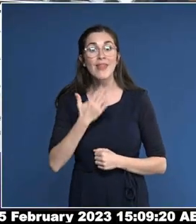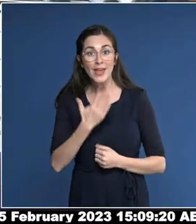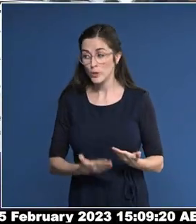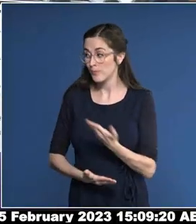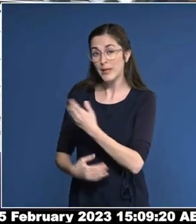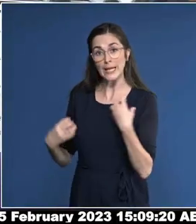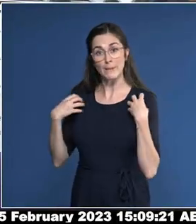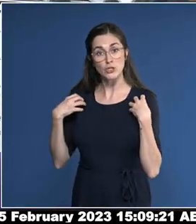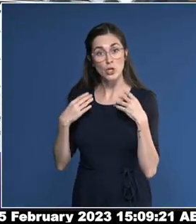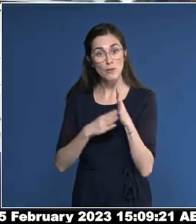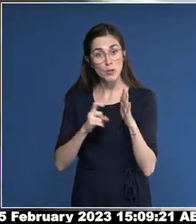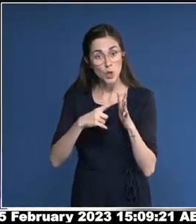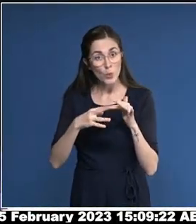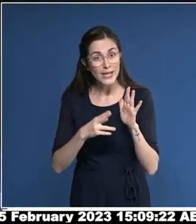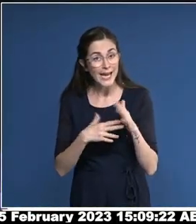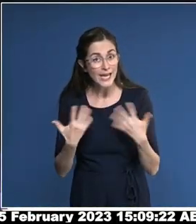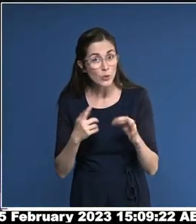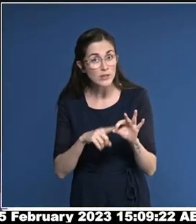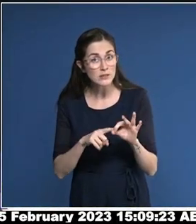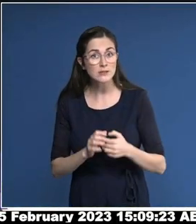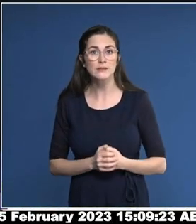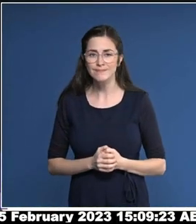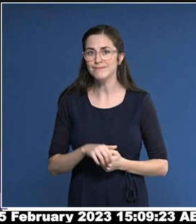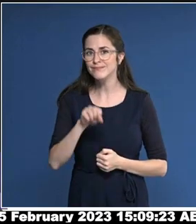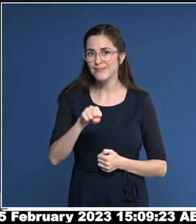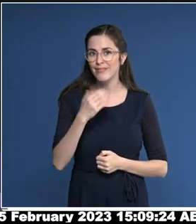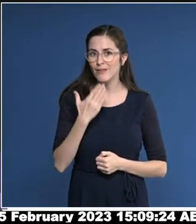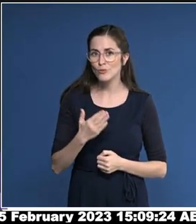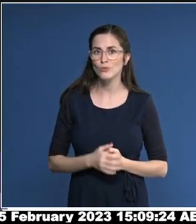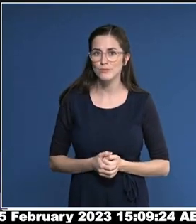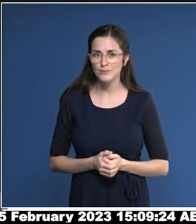COMMISSIONER McEWIN: Yes, I do. Thank you. Thank you again for your evidence.